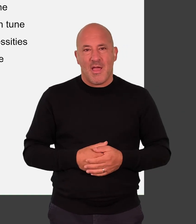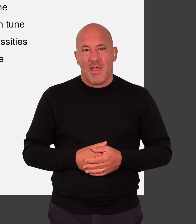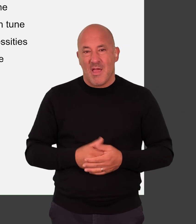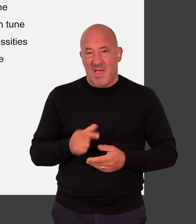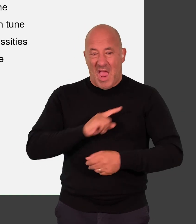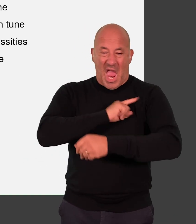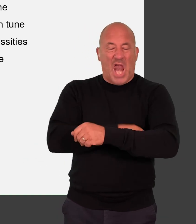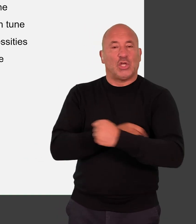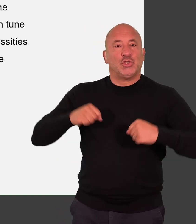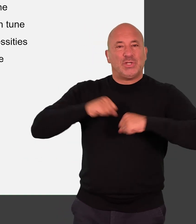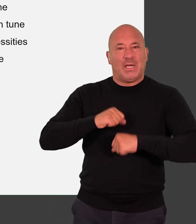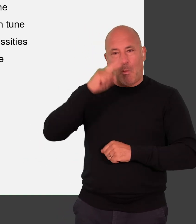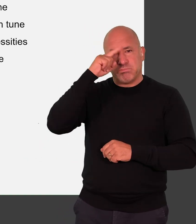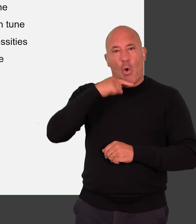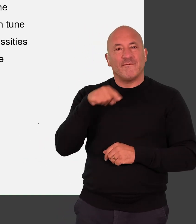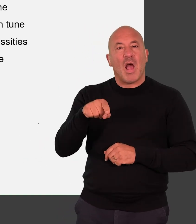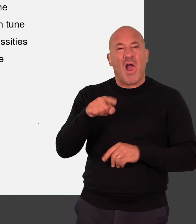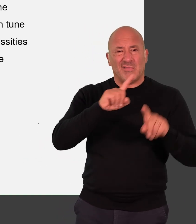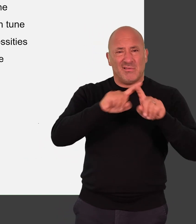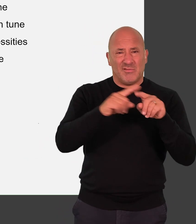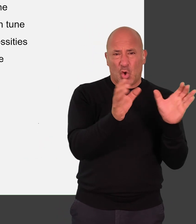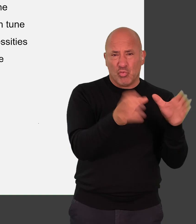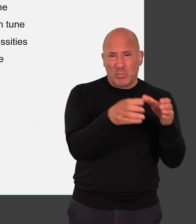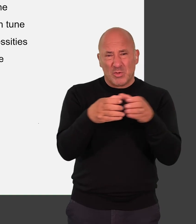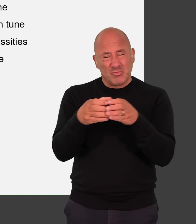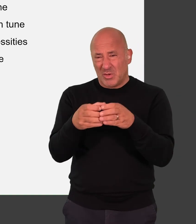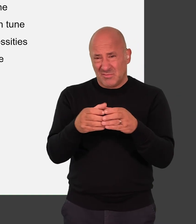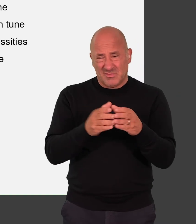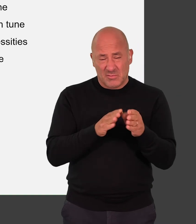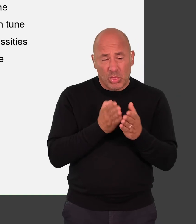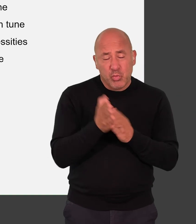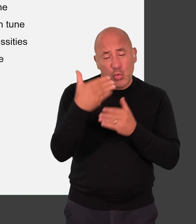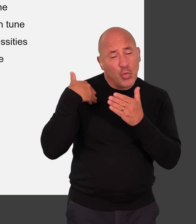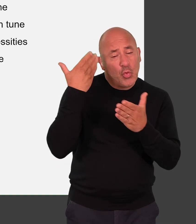The energy profile across the groups typically fluctuates over time.